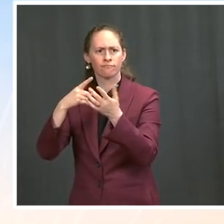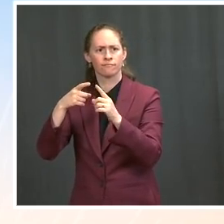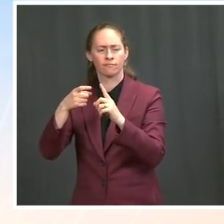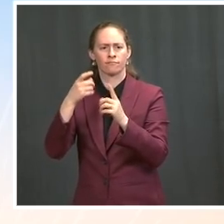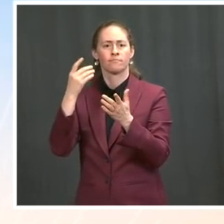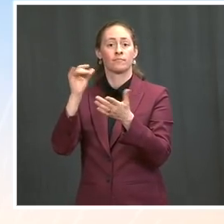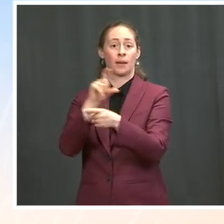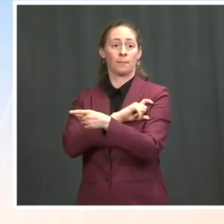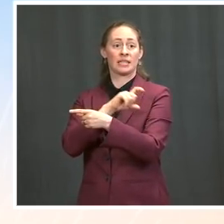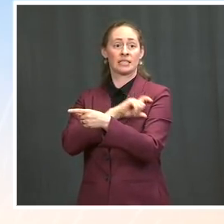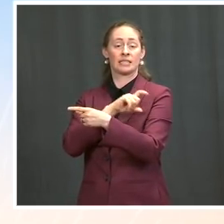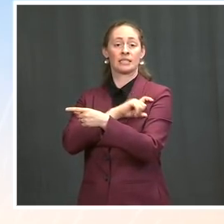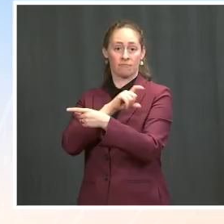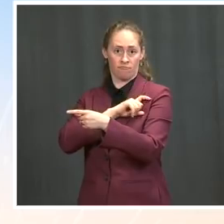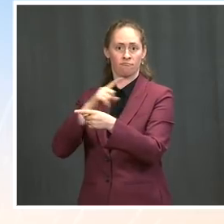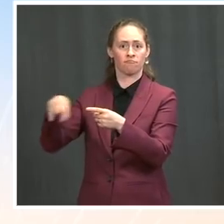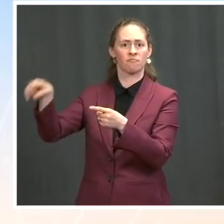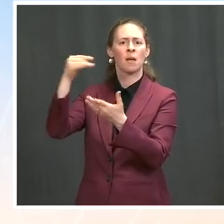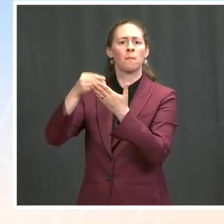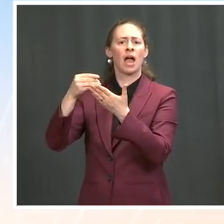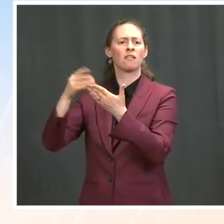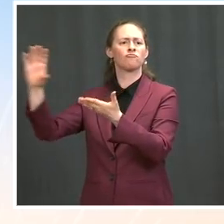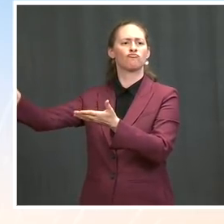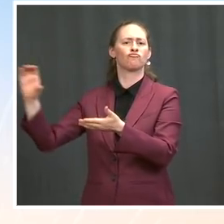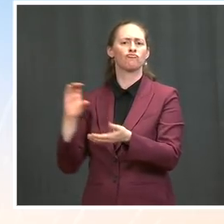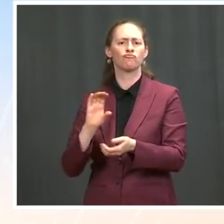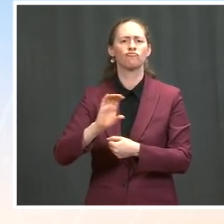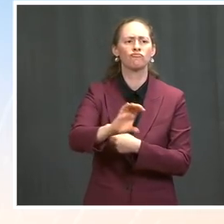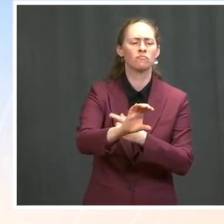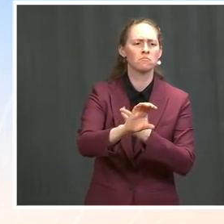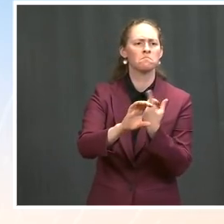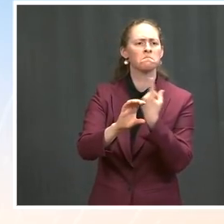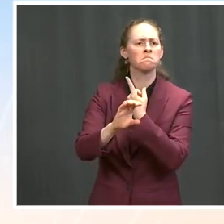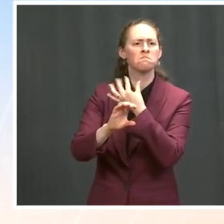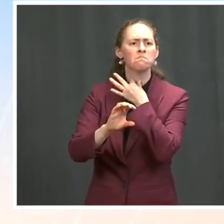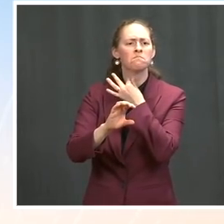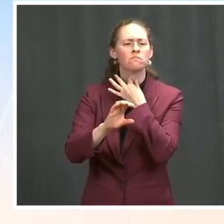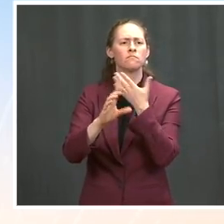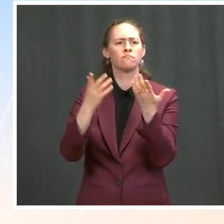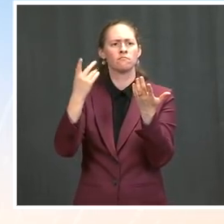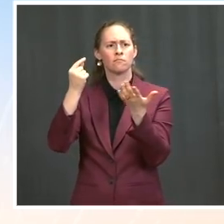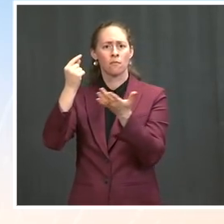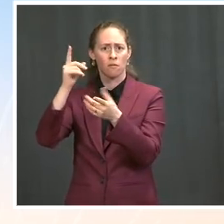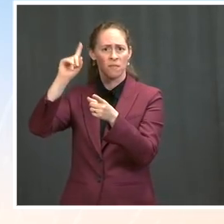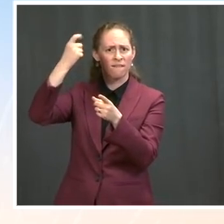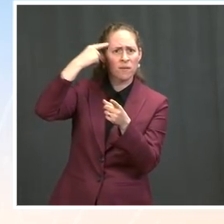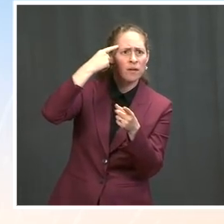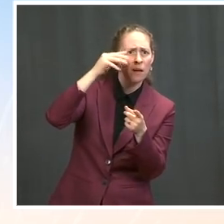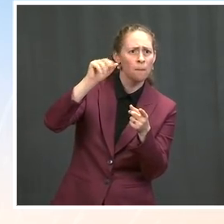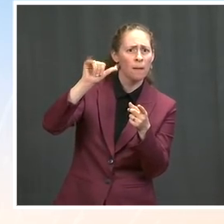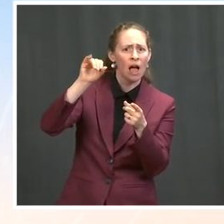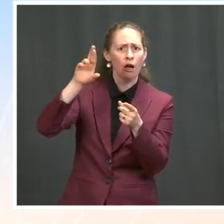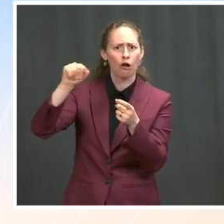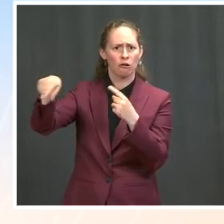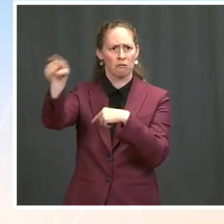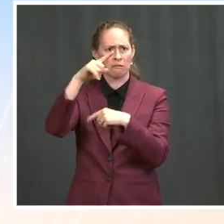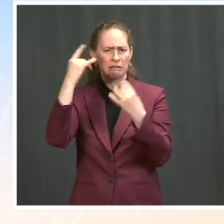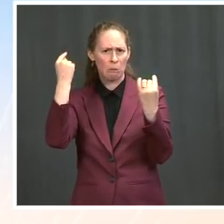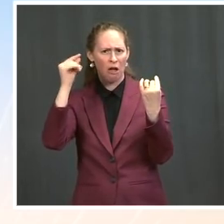What is the President's message to some mayors who are considering reducing police budgets or already have reduced police budgets? Ms. Psaki: Well, I would say person --